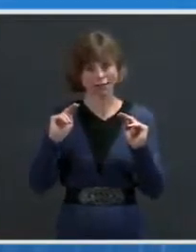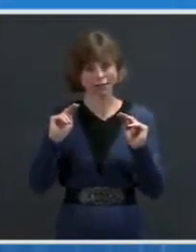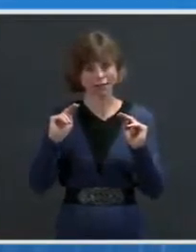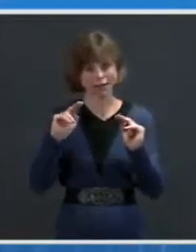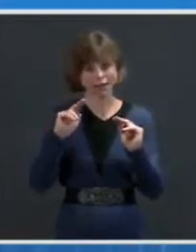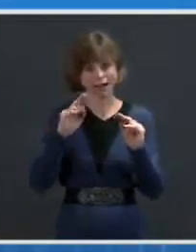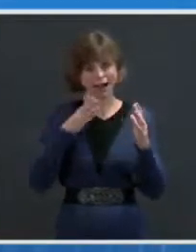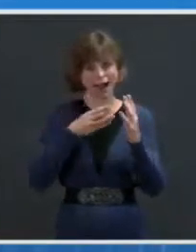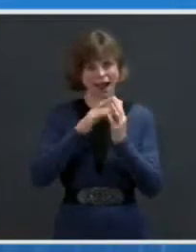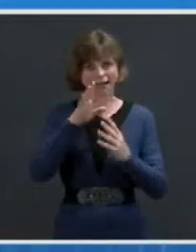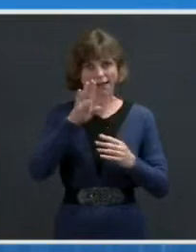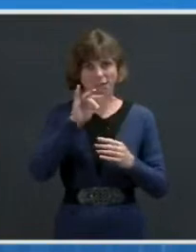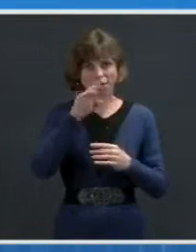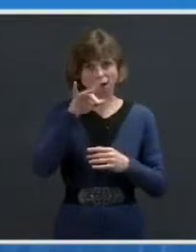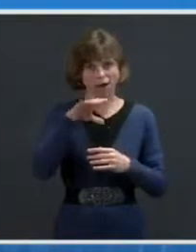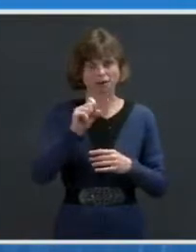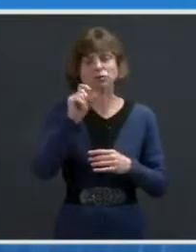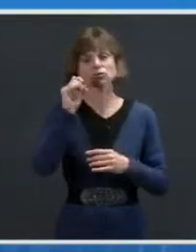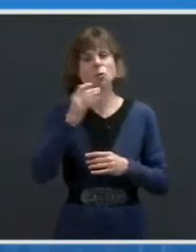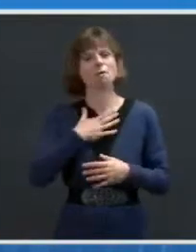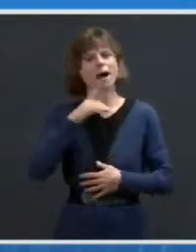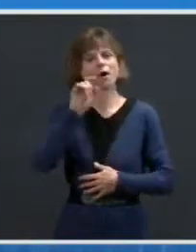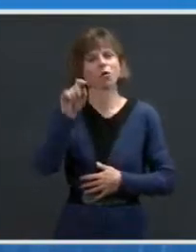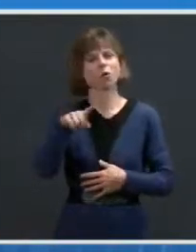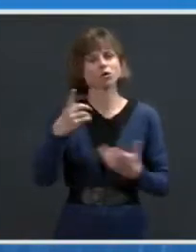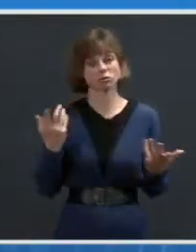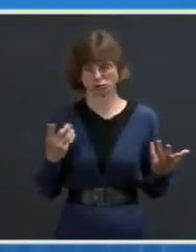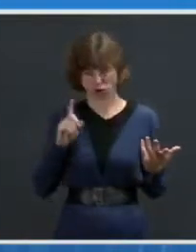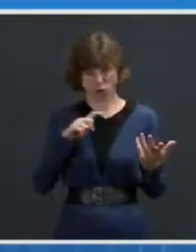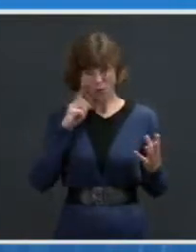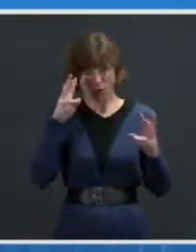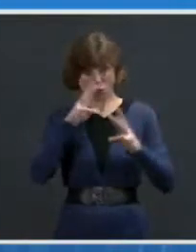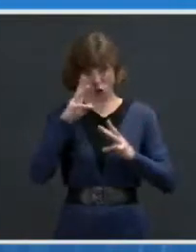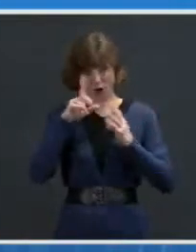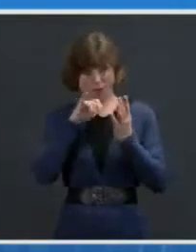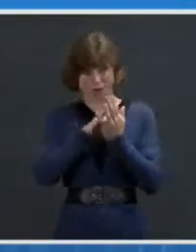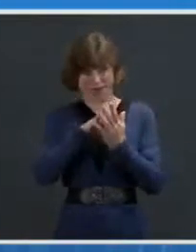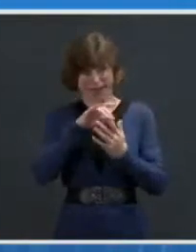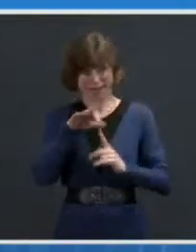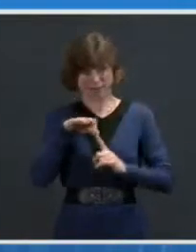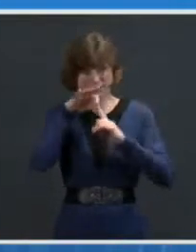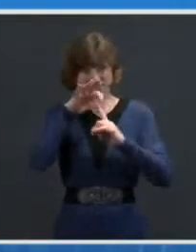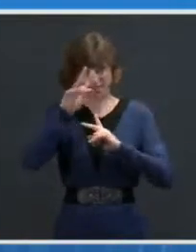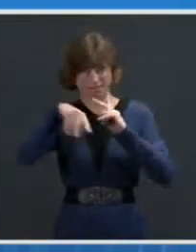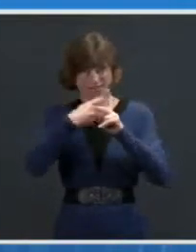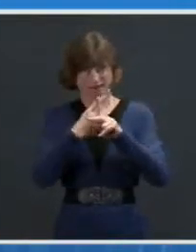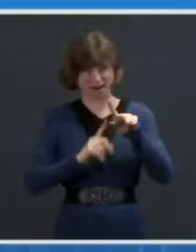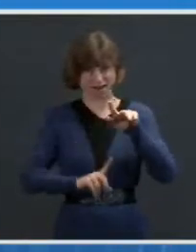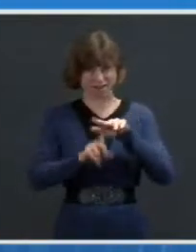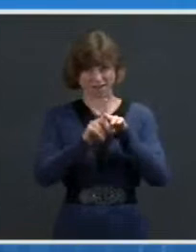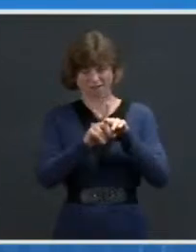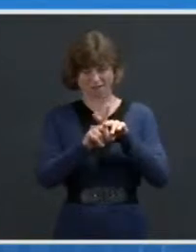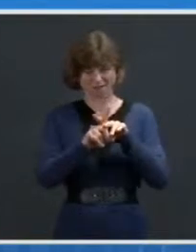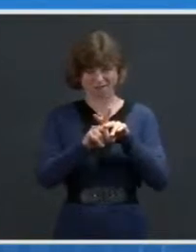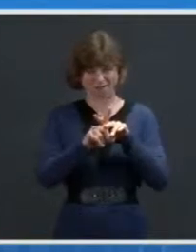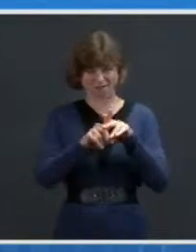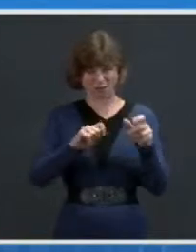RECEPTORS. THAT IS PRETTY PRIVILEGED IN TERMS OF THE IGG NEUTRALIZING